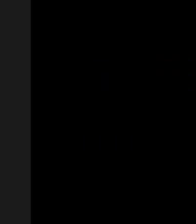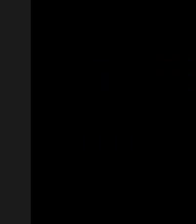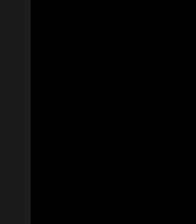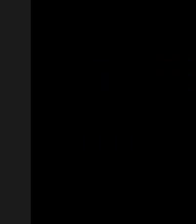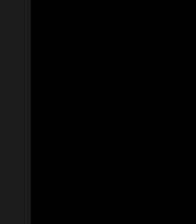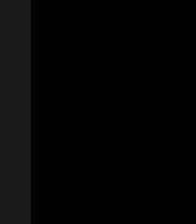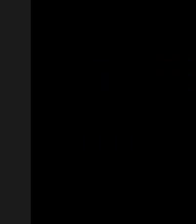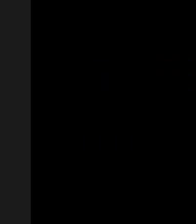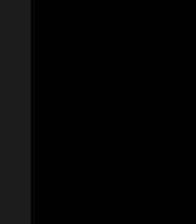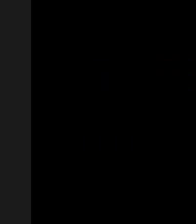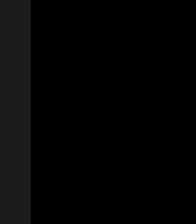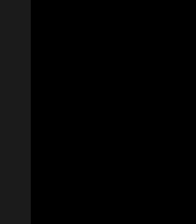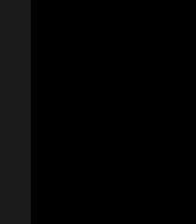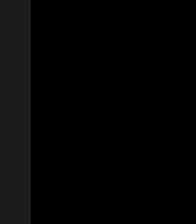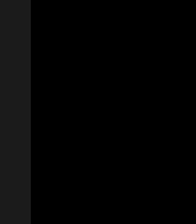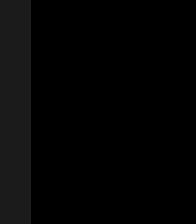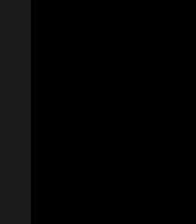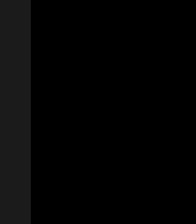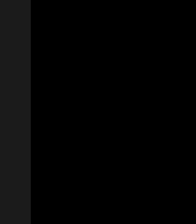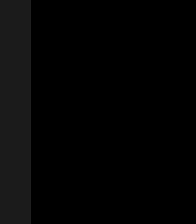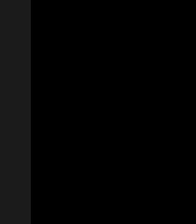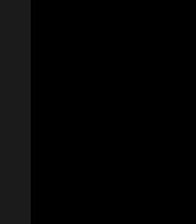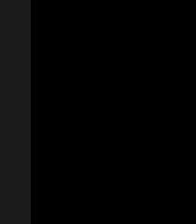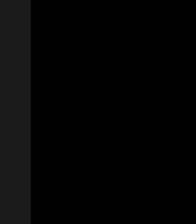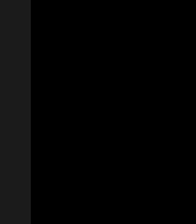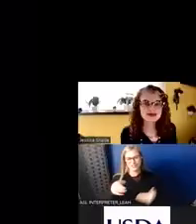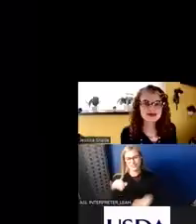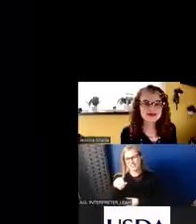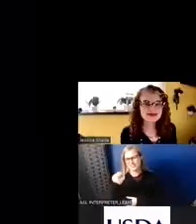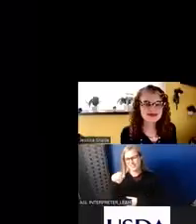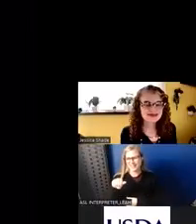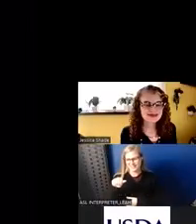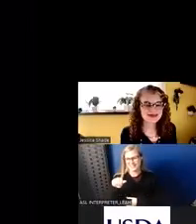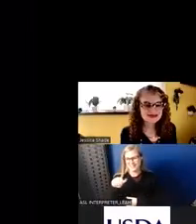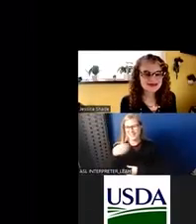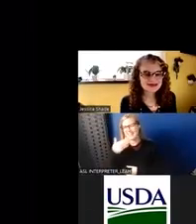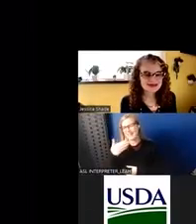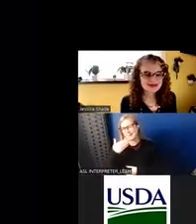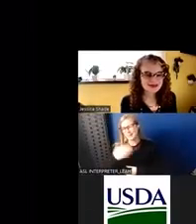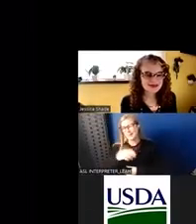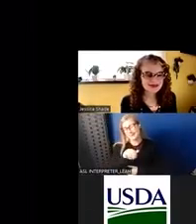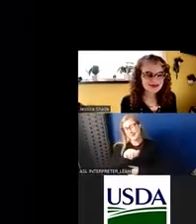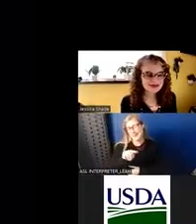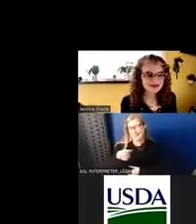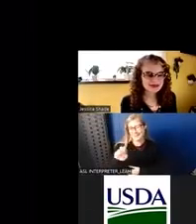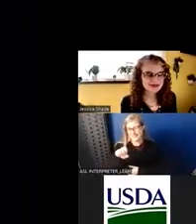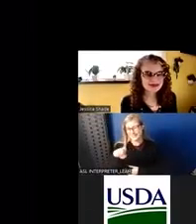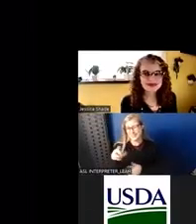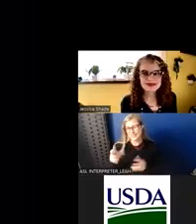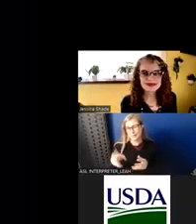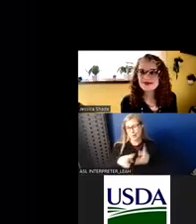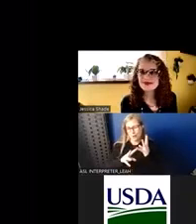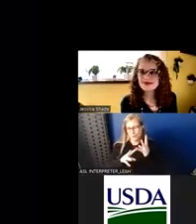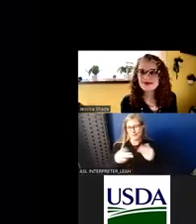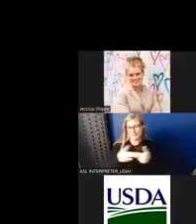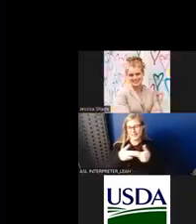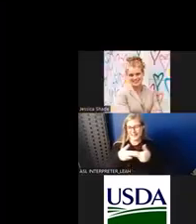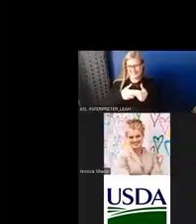Thank you for that introduction, Jessica. While Anne is learning our slides, I just have to say I personally have not developed everything.